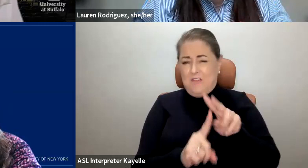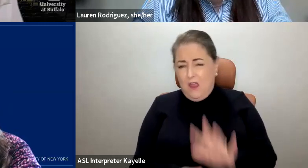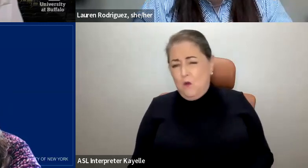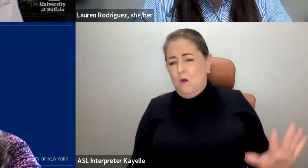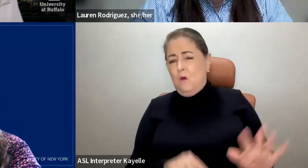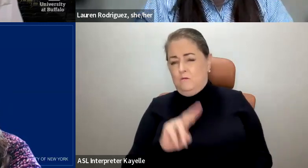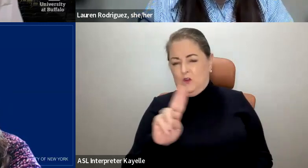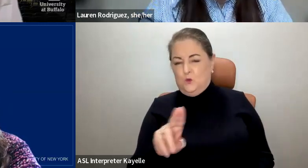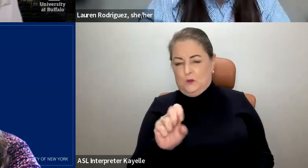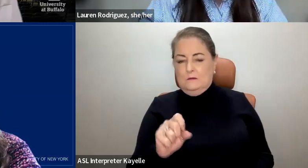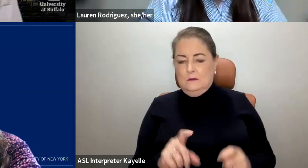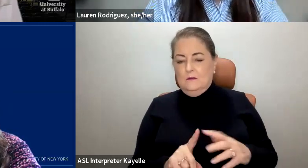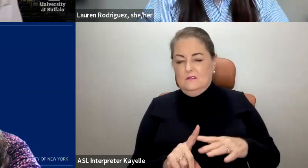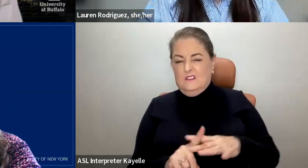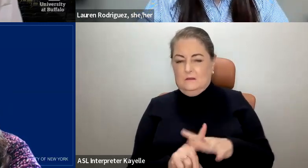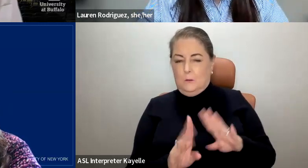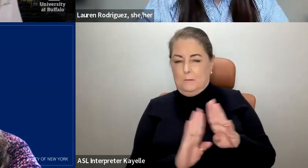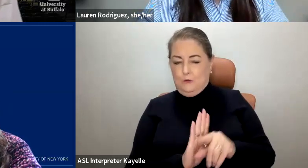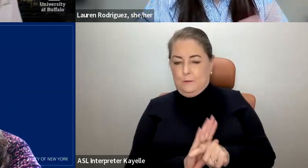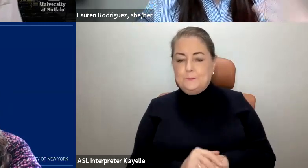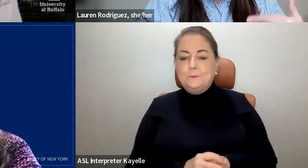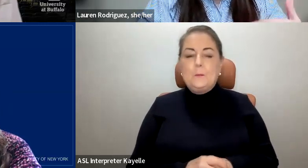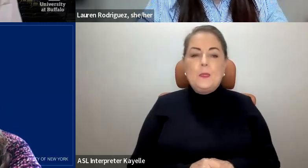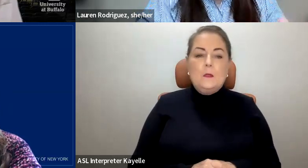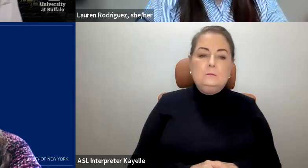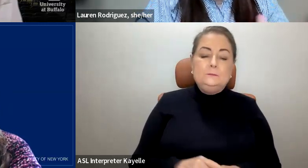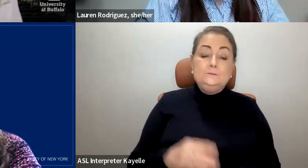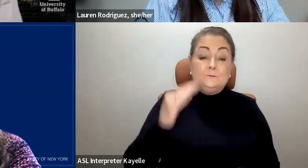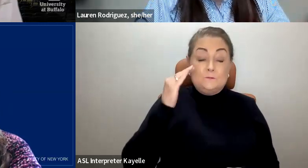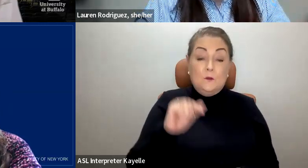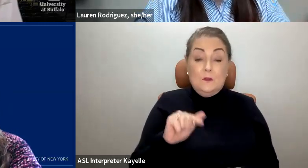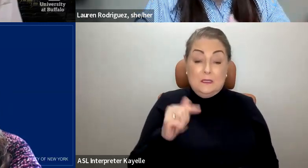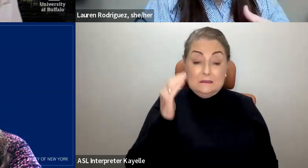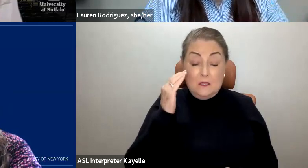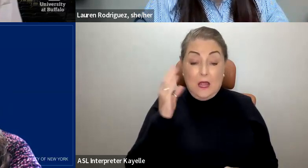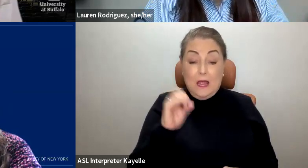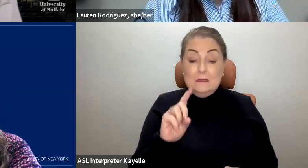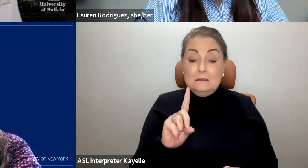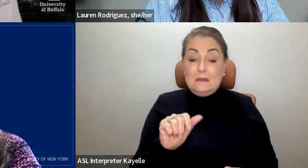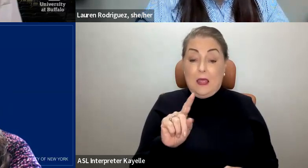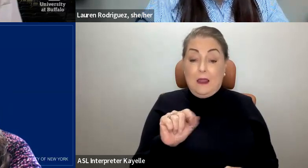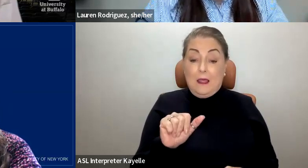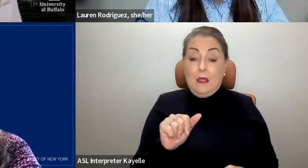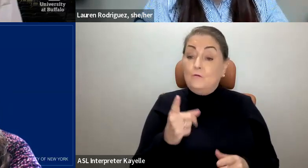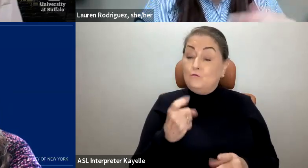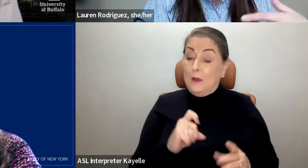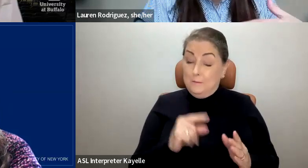little context. But really using this knowledge and data from our audit and working together, we came up with this proactive